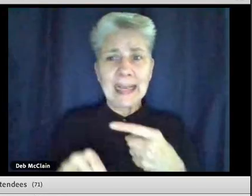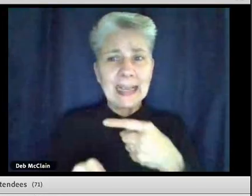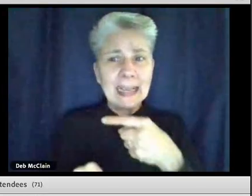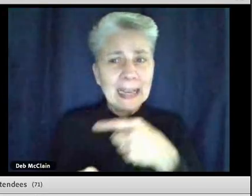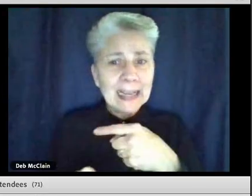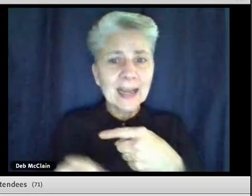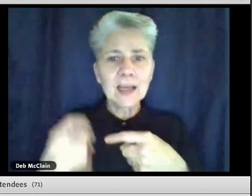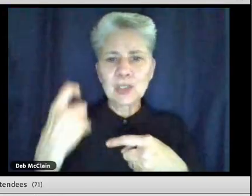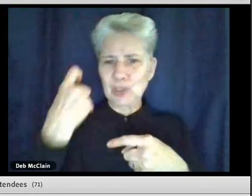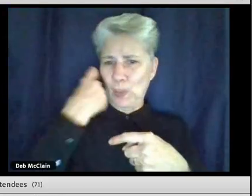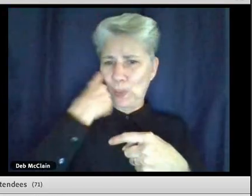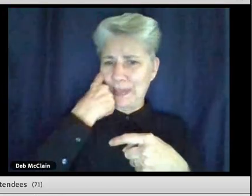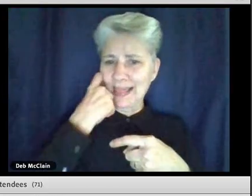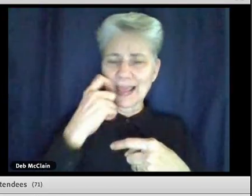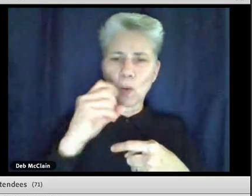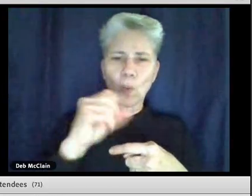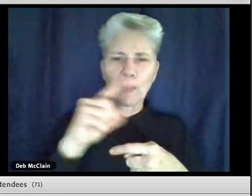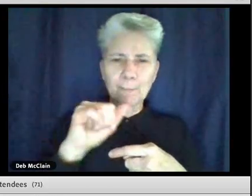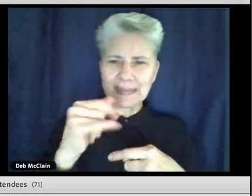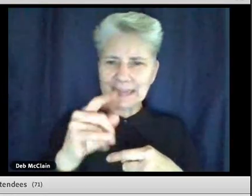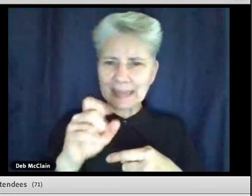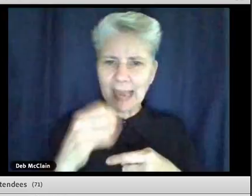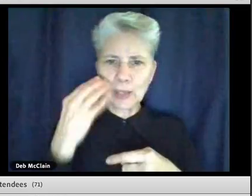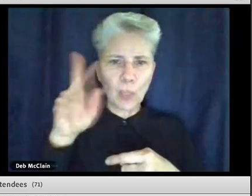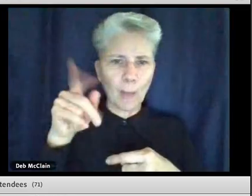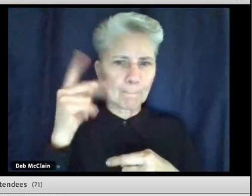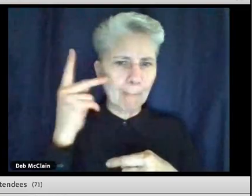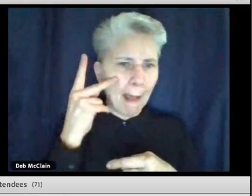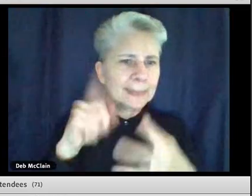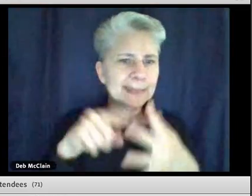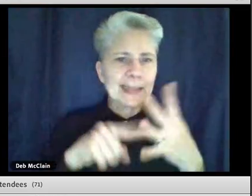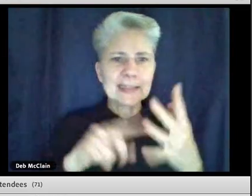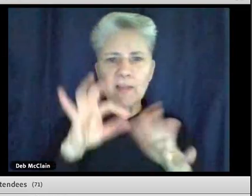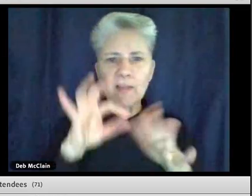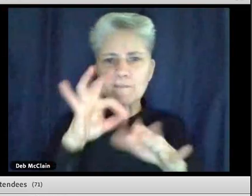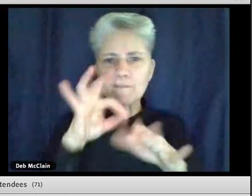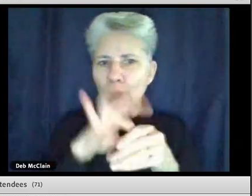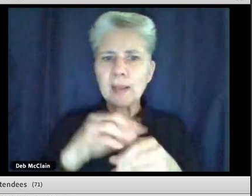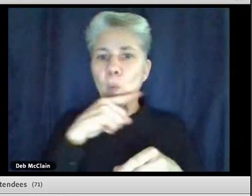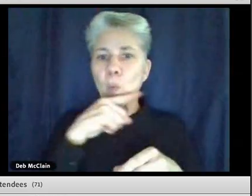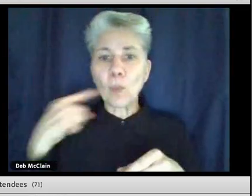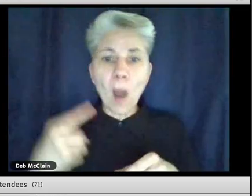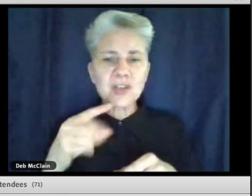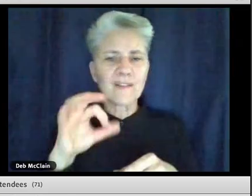you know, as early as Octavian and Mark Antony to the latest thing with Pizzagate,